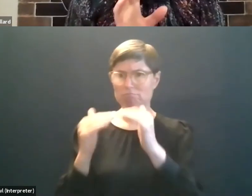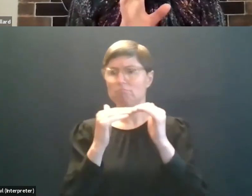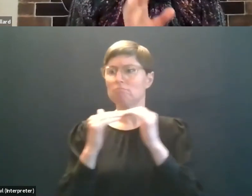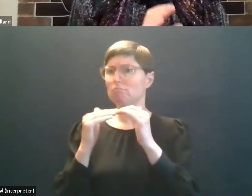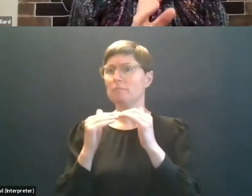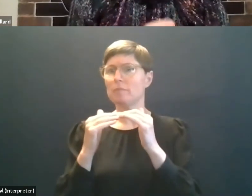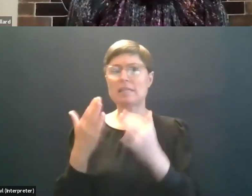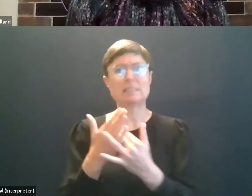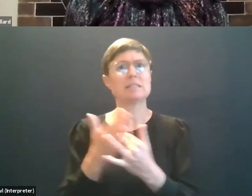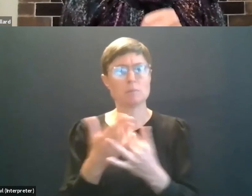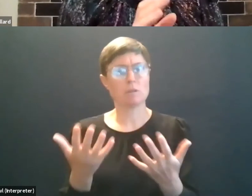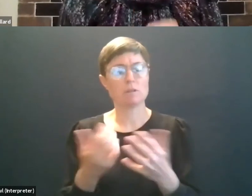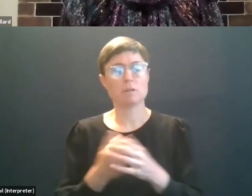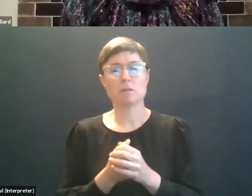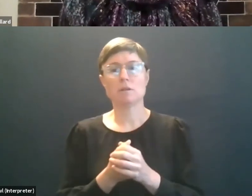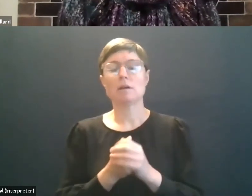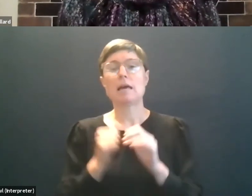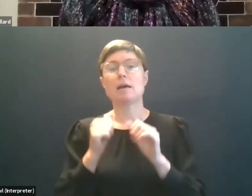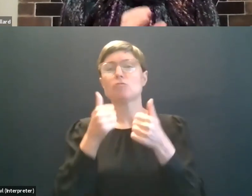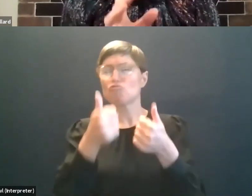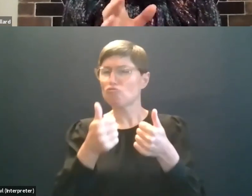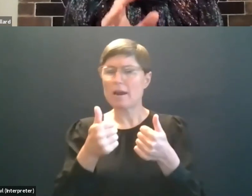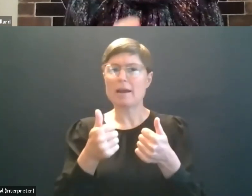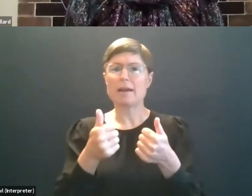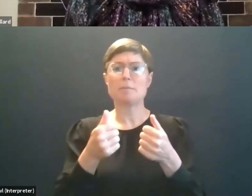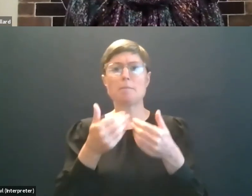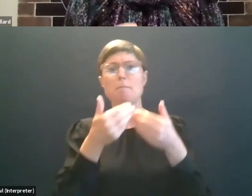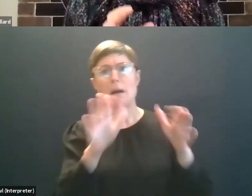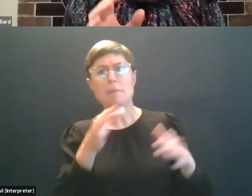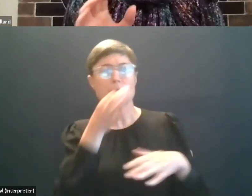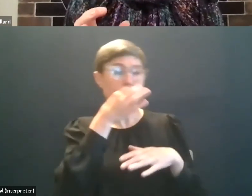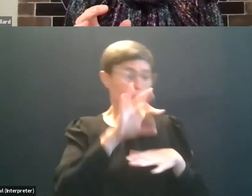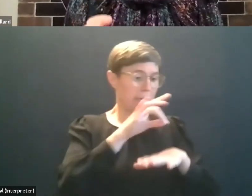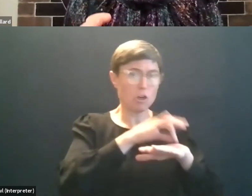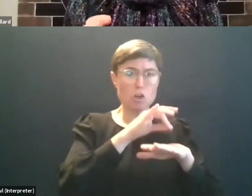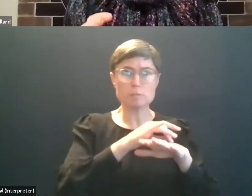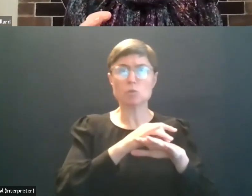great institutions of free public hospitals, of Medicare have meant that Australians have